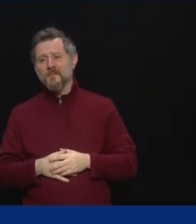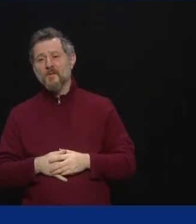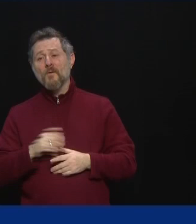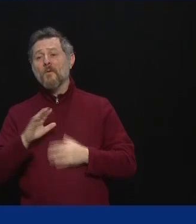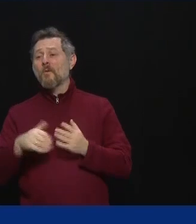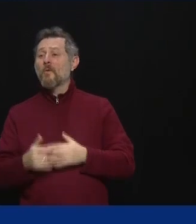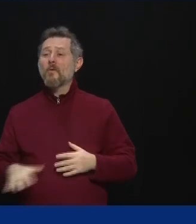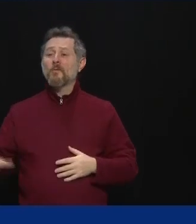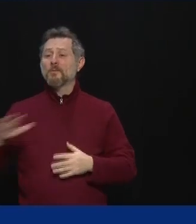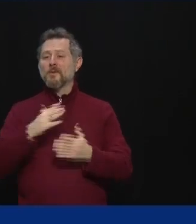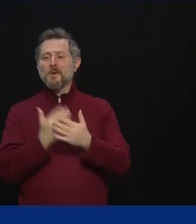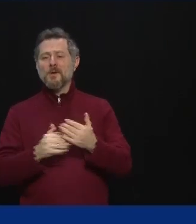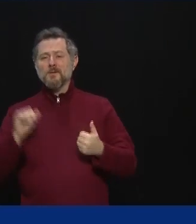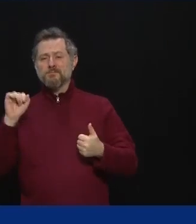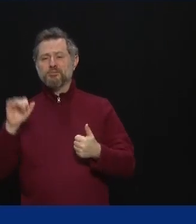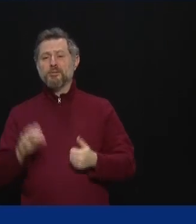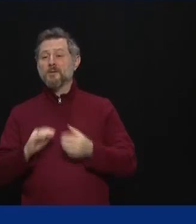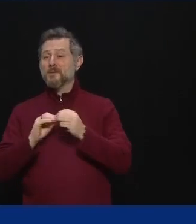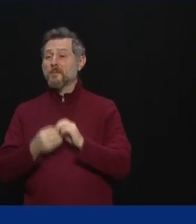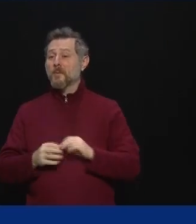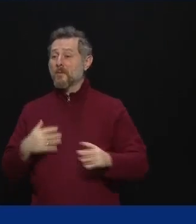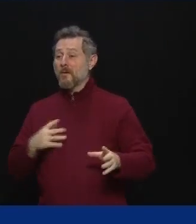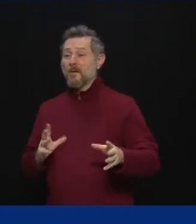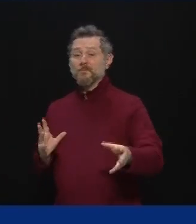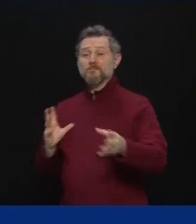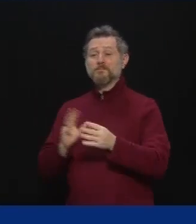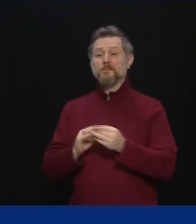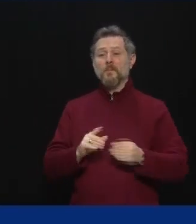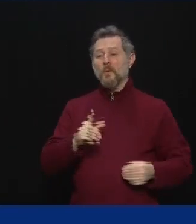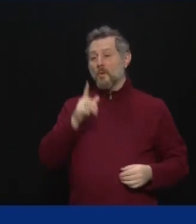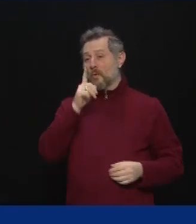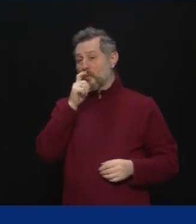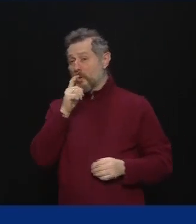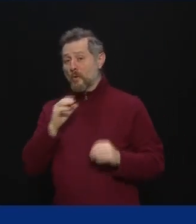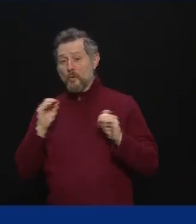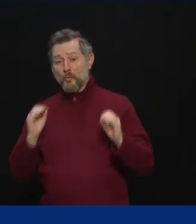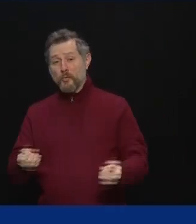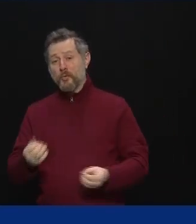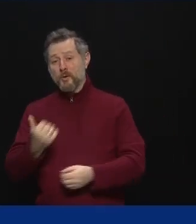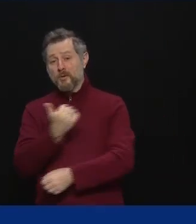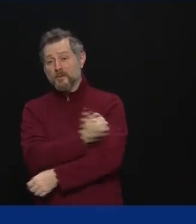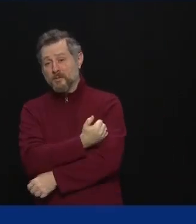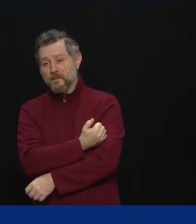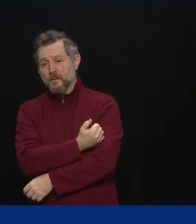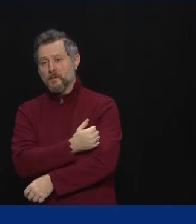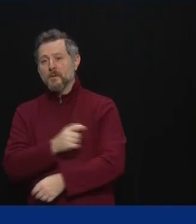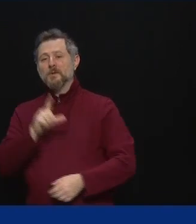SOMEBODY OUTDOORS. BE REALLY SMART ABOUT THIS, AND